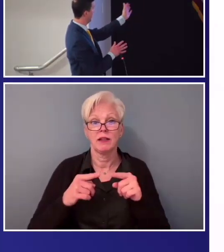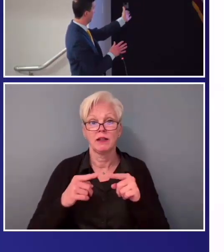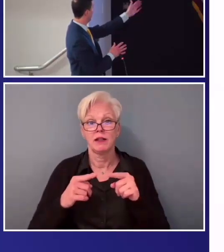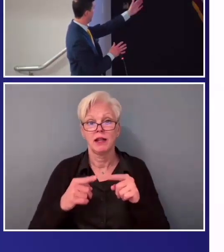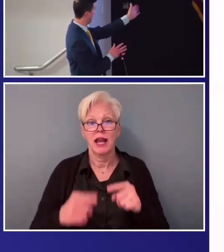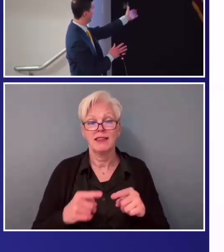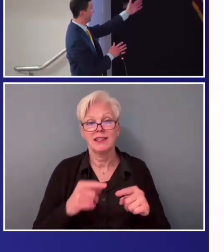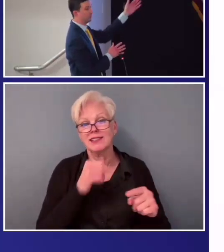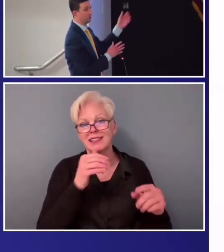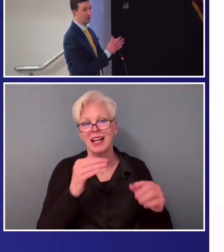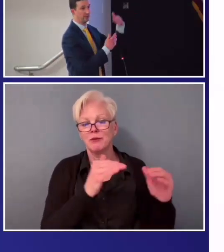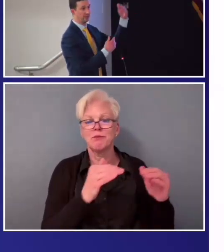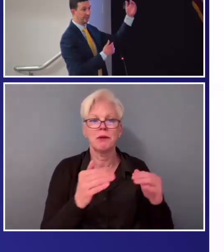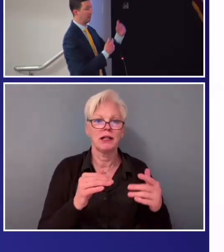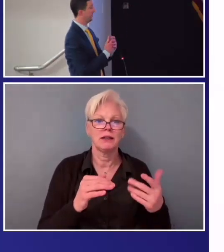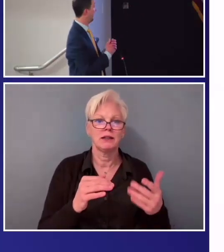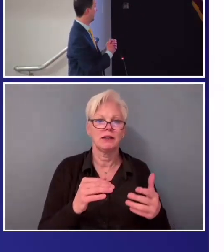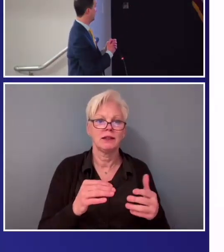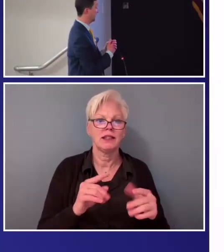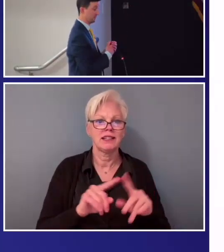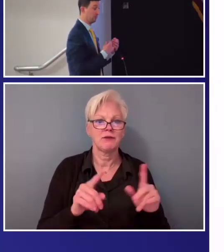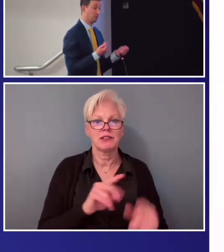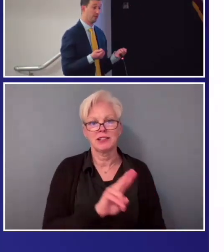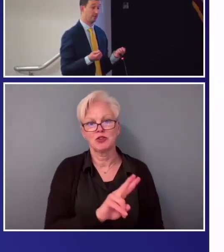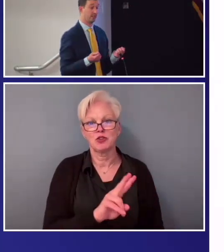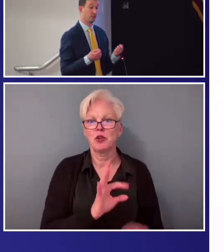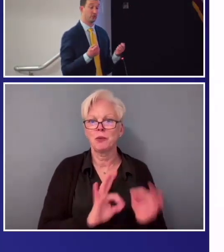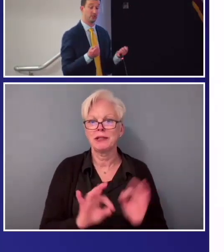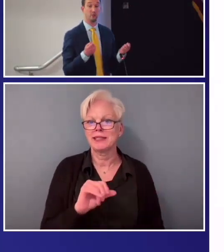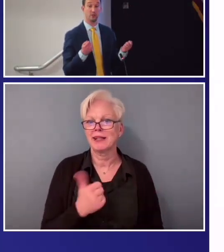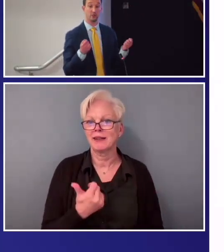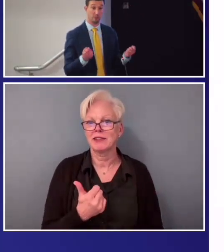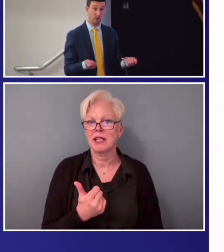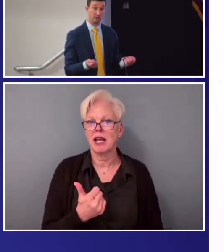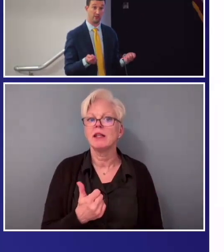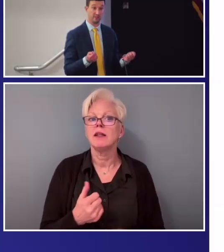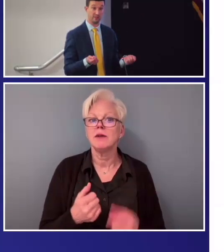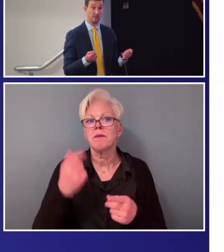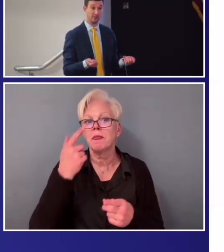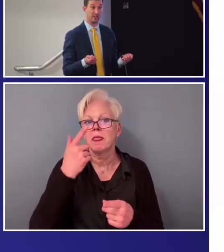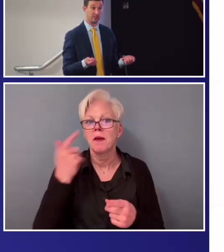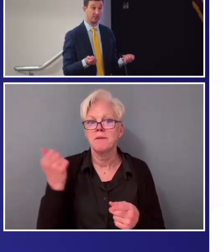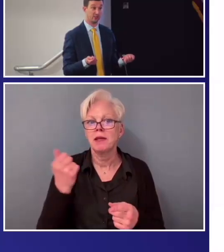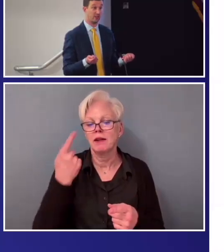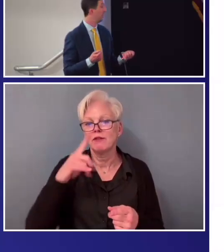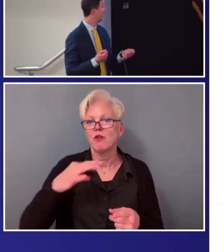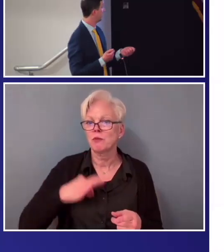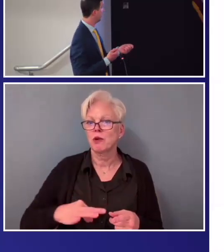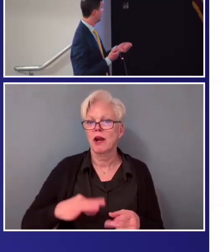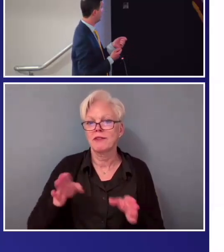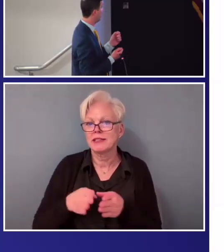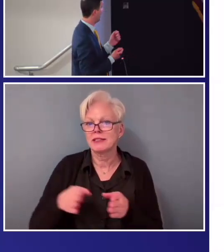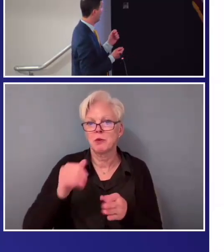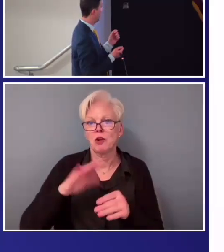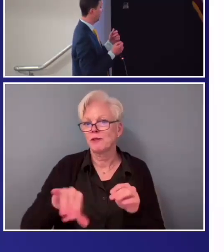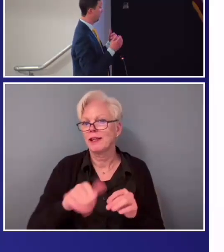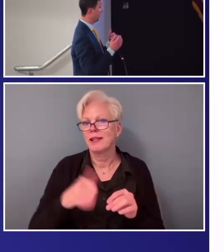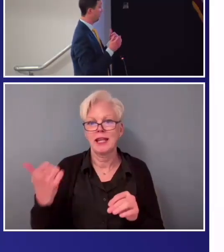but, you know, a gap of two rather than a gap of ten is because the for-profit sector is just so much smaller than the other sectors. So although,